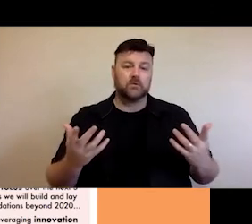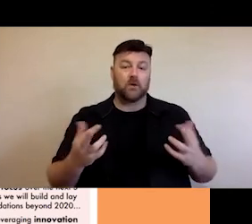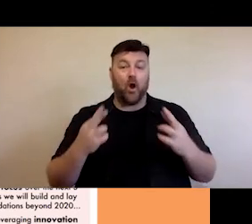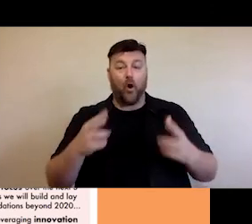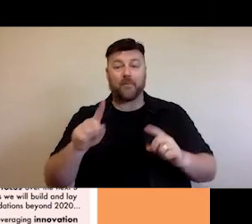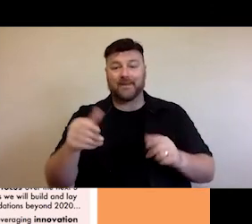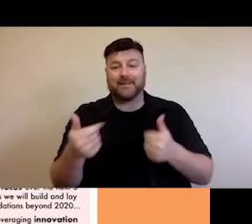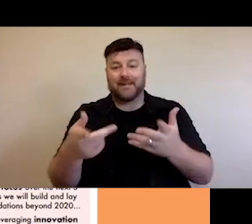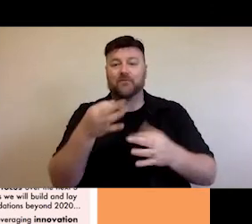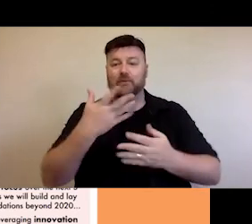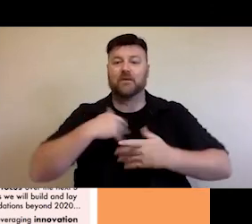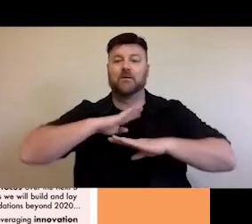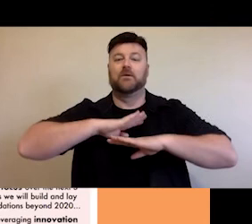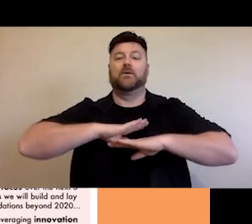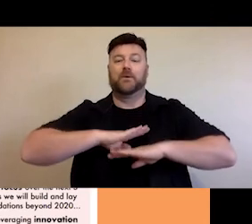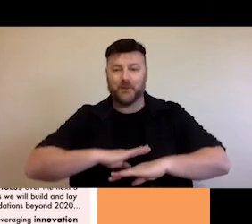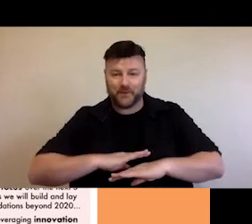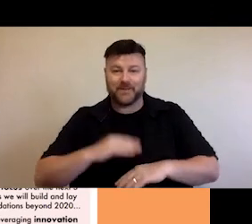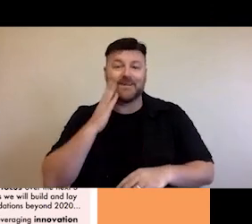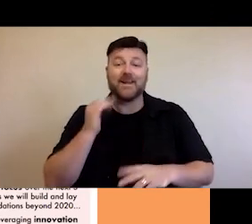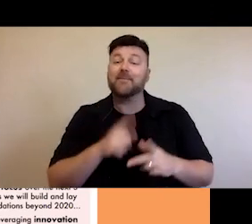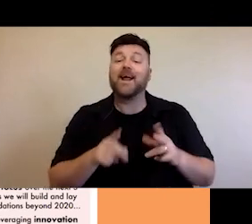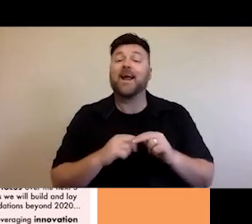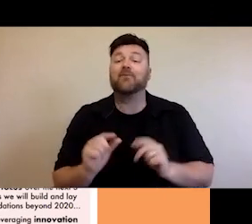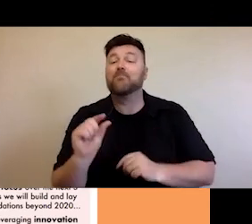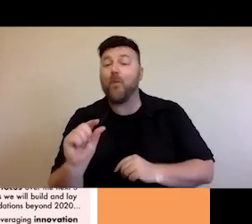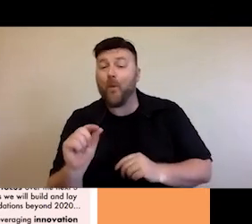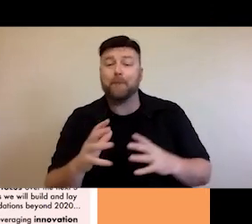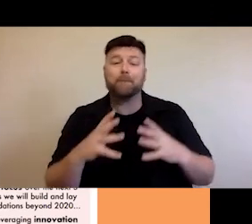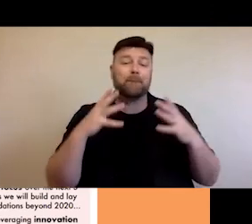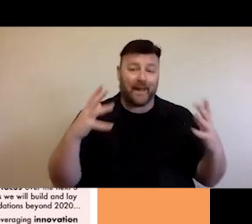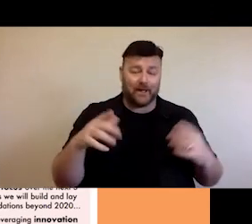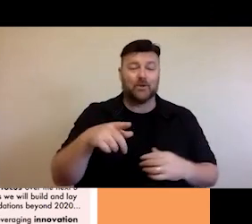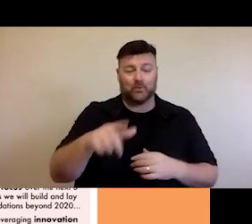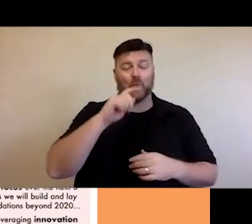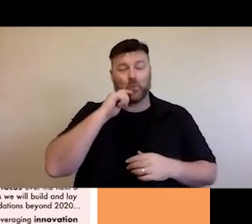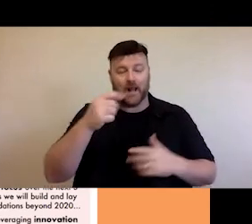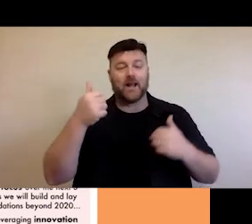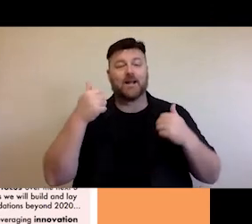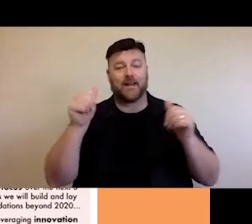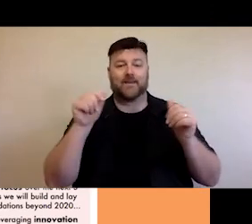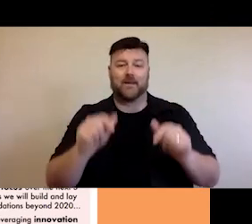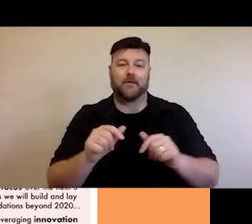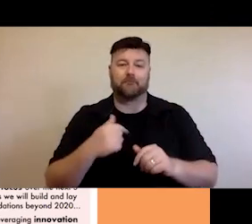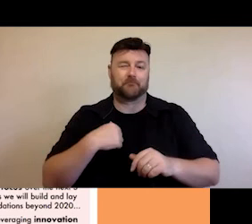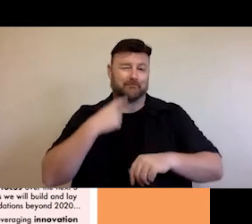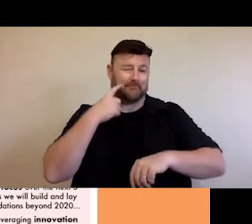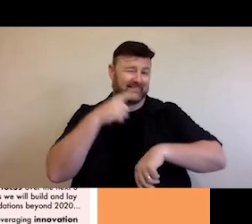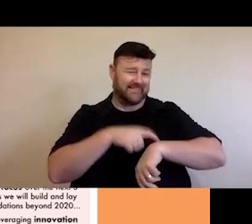whatever you develop - small or grandiose - is going to be able to help you get there. I'm just conscious of time, Kevin, so I'll